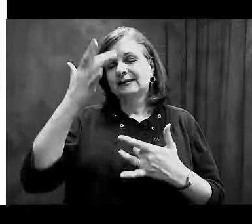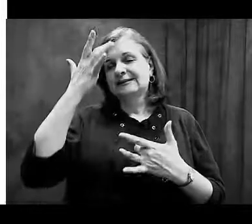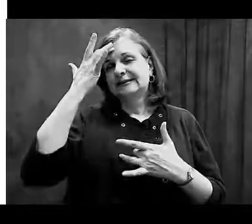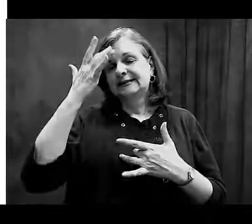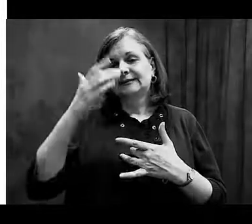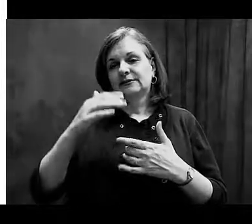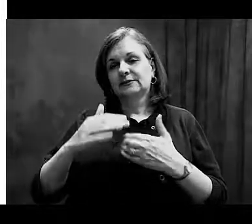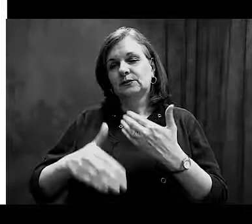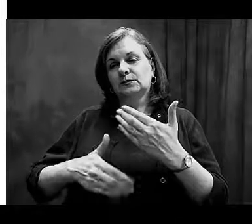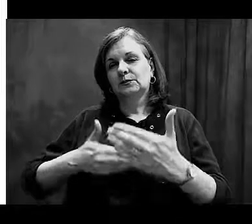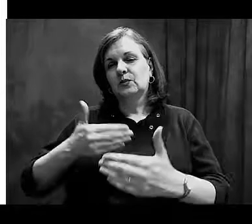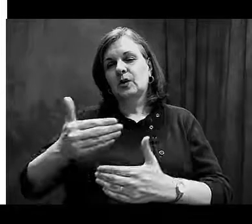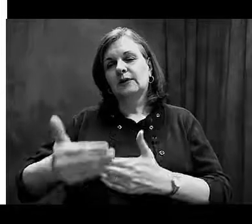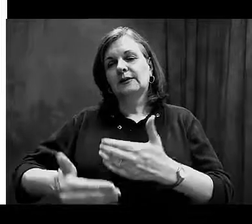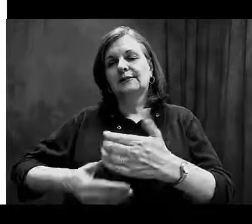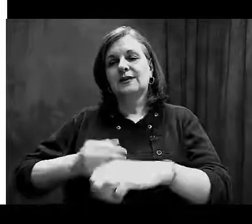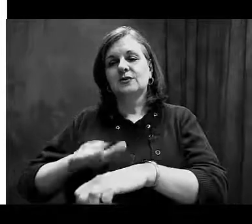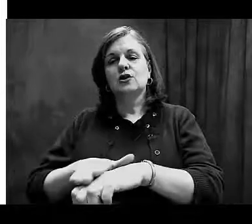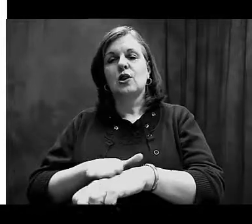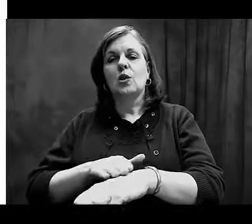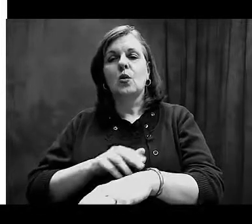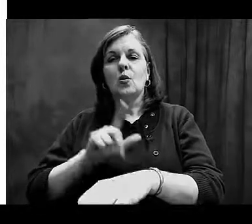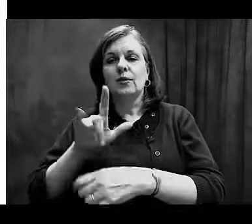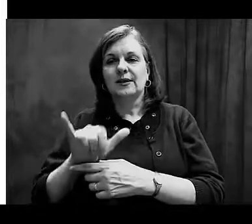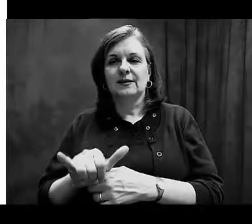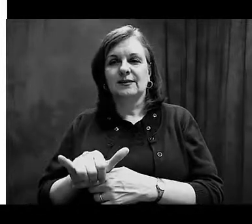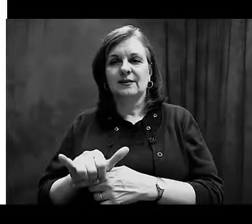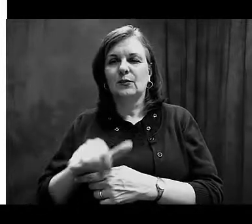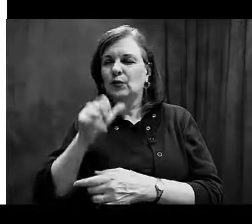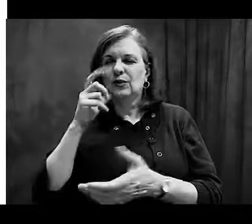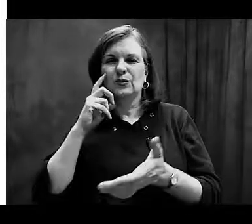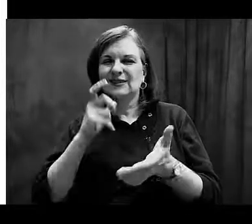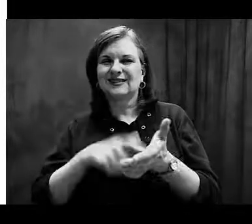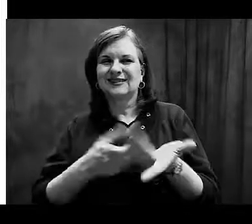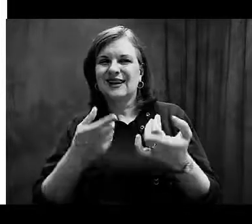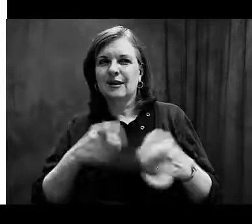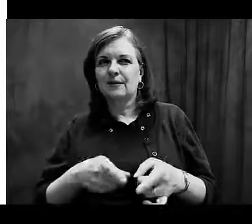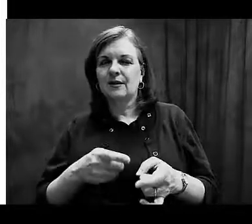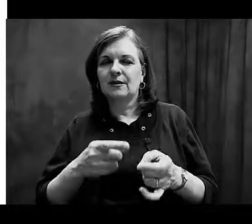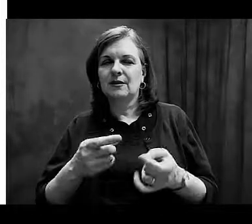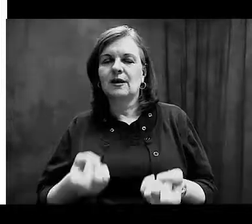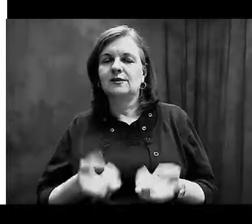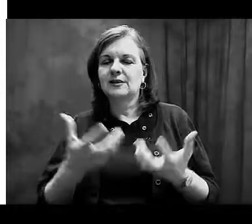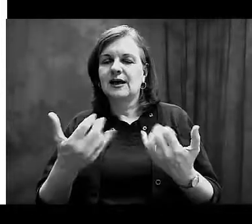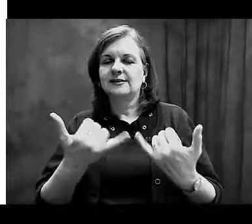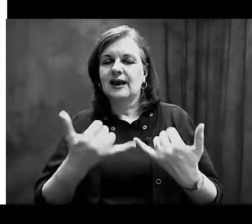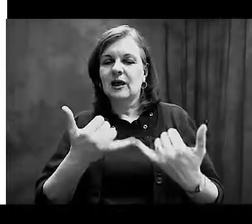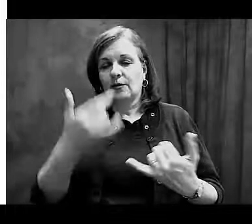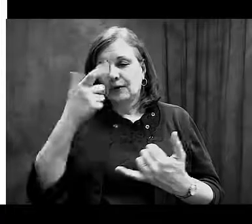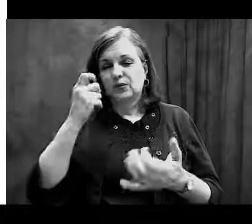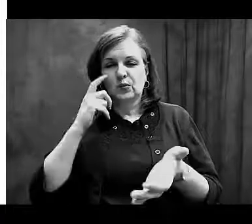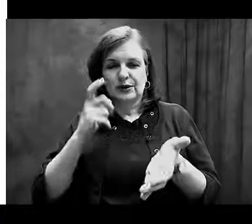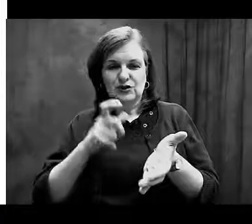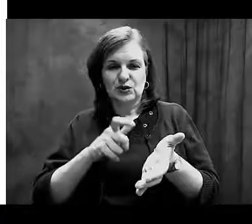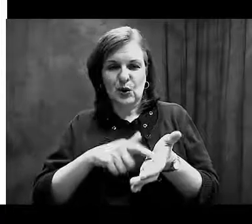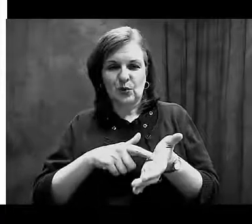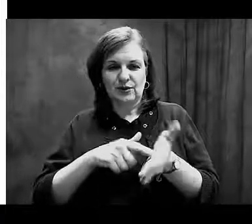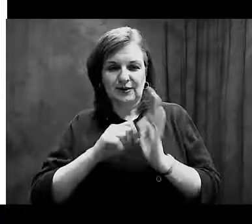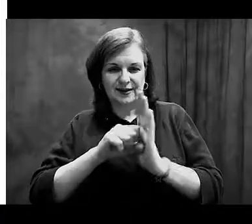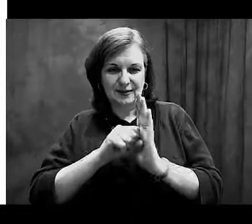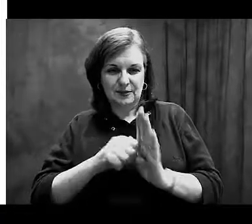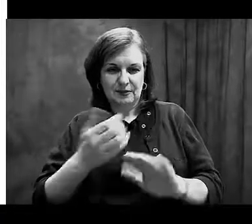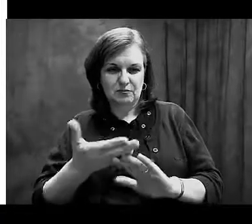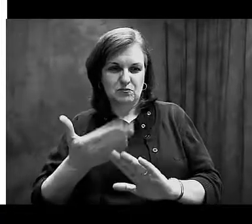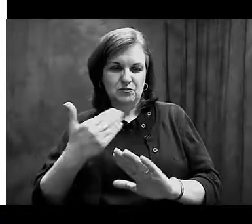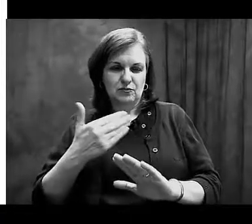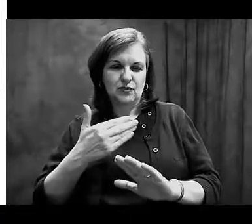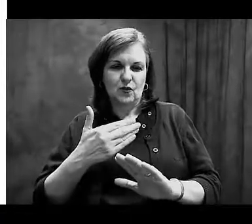so this disease actually progresses very very slowly and we don't see it as much anymore because we start to look for the signs of it